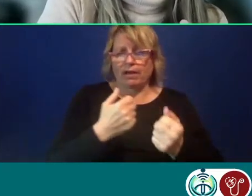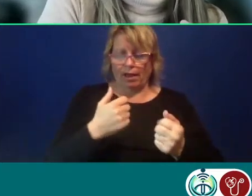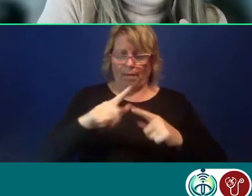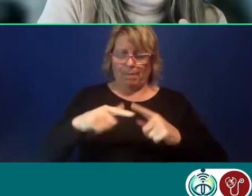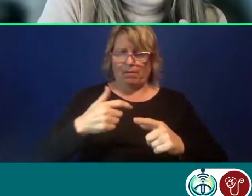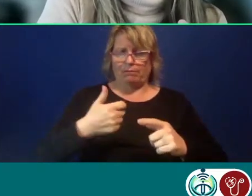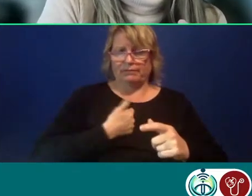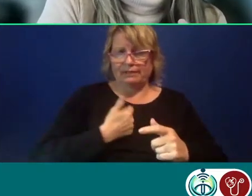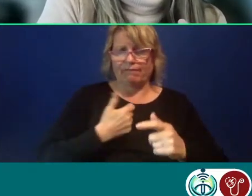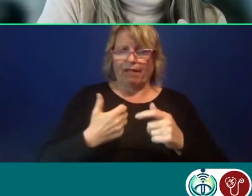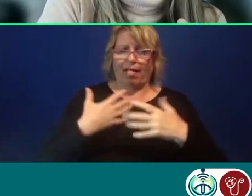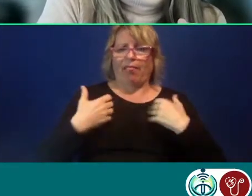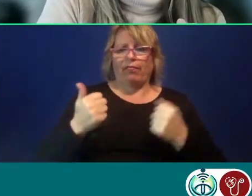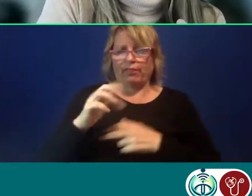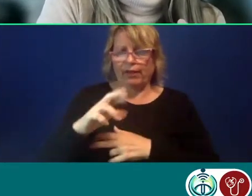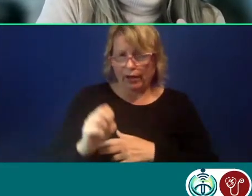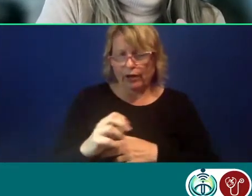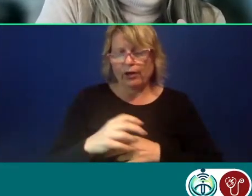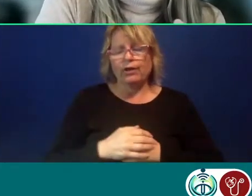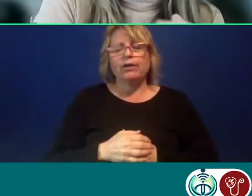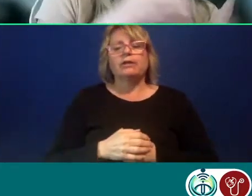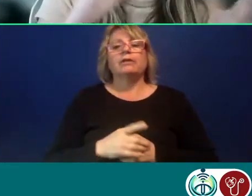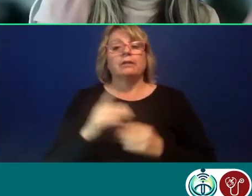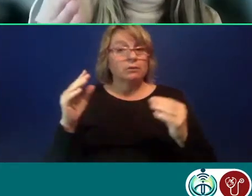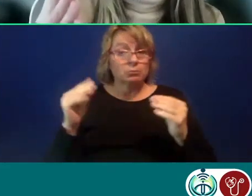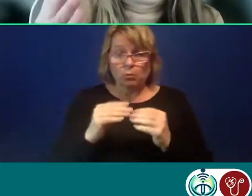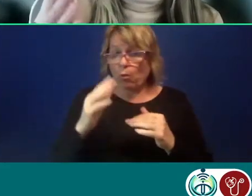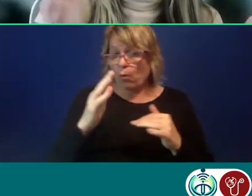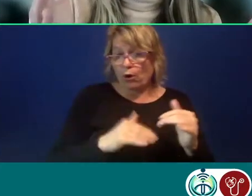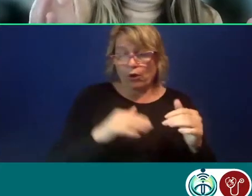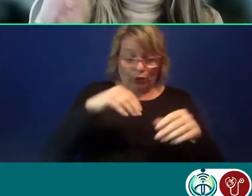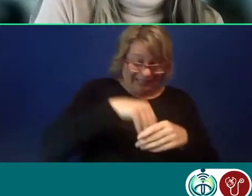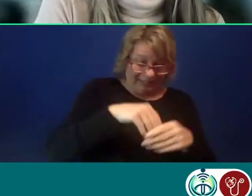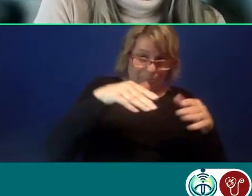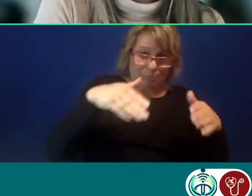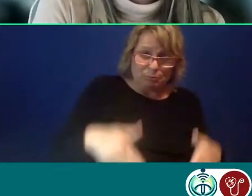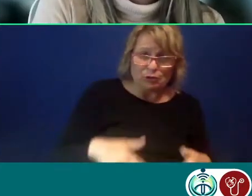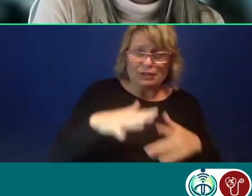But this is something that also impacts beyond just in-person environments, but it can also